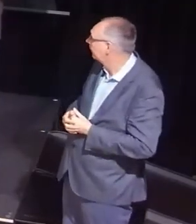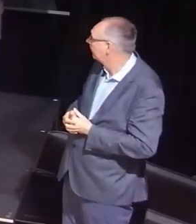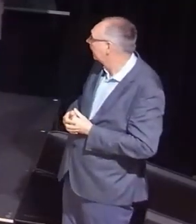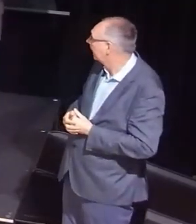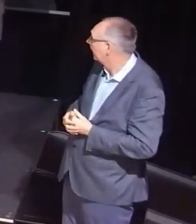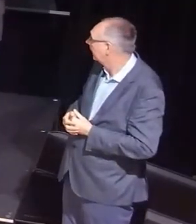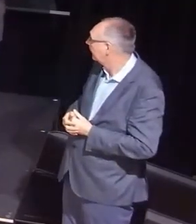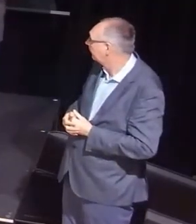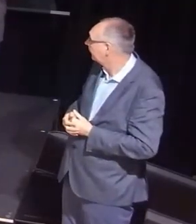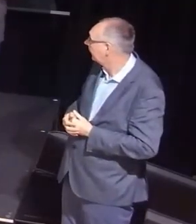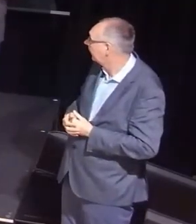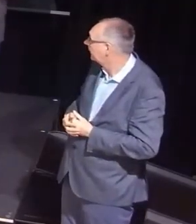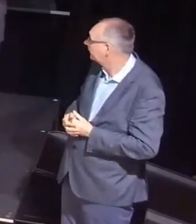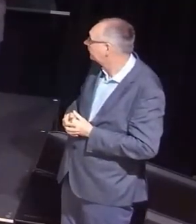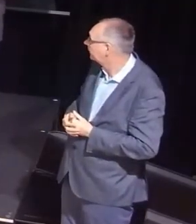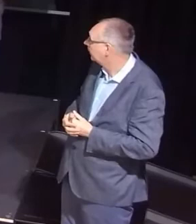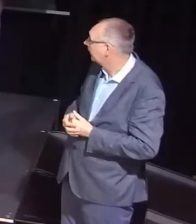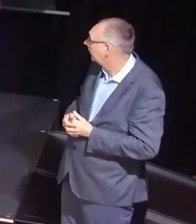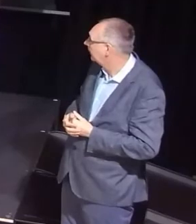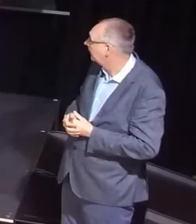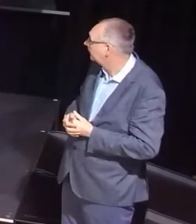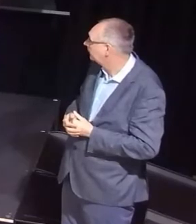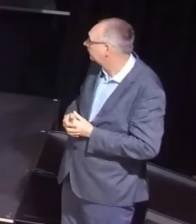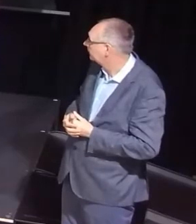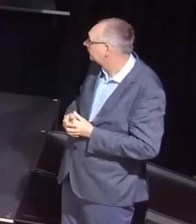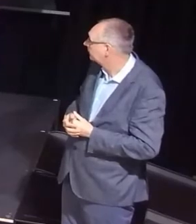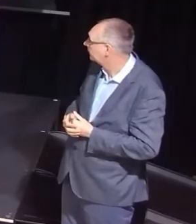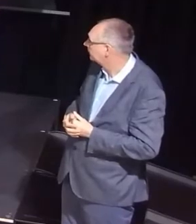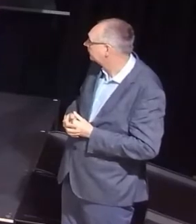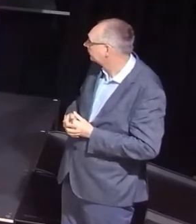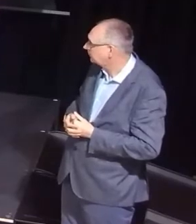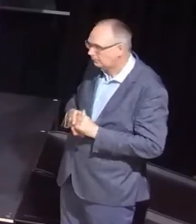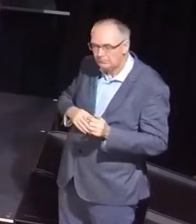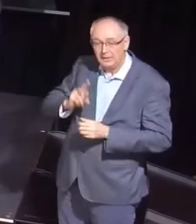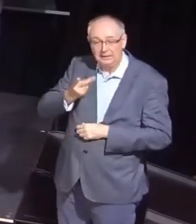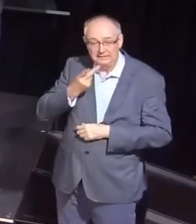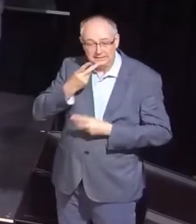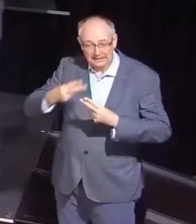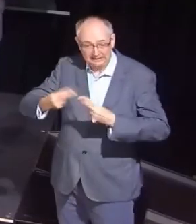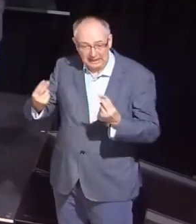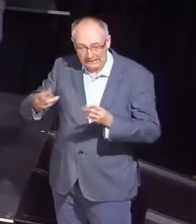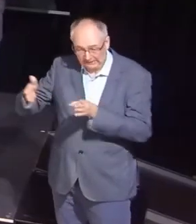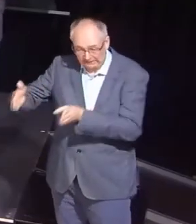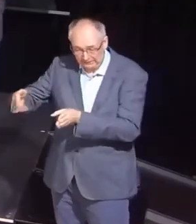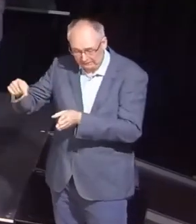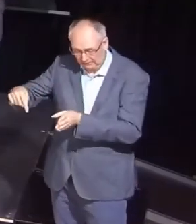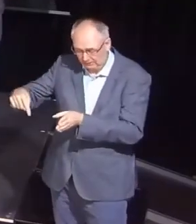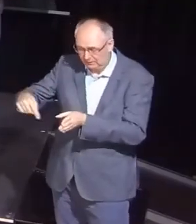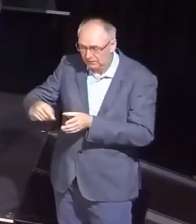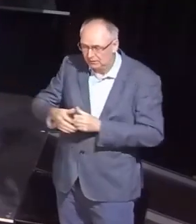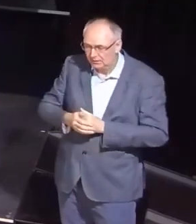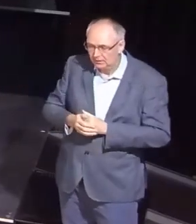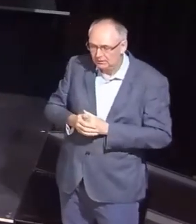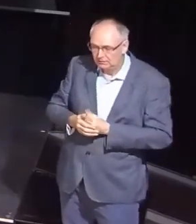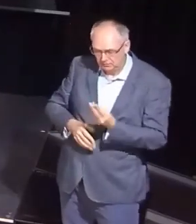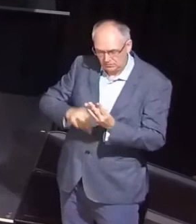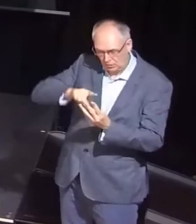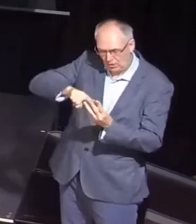W, at our second talk, our day of boot camp... We had three different tracks on the second day